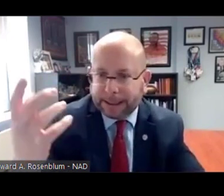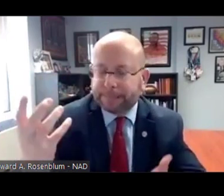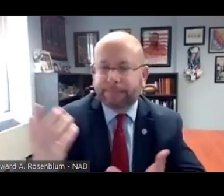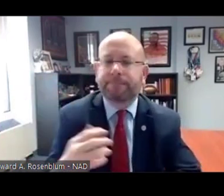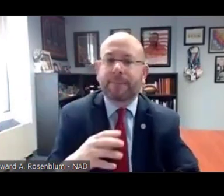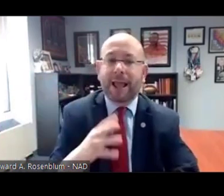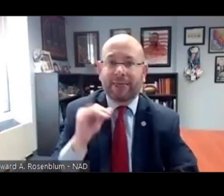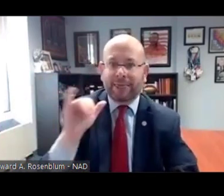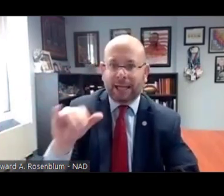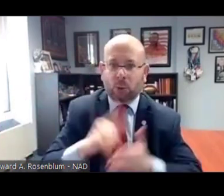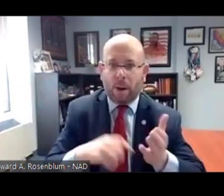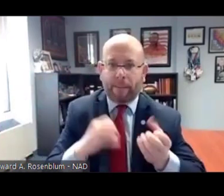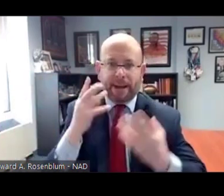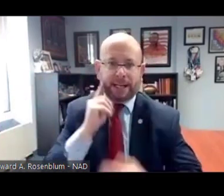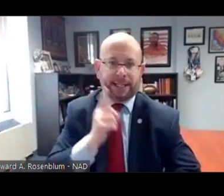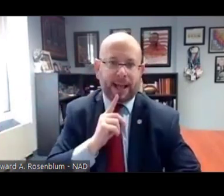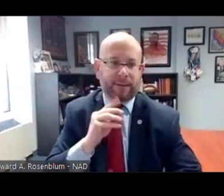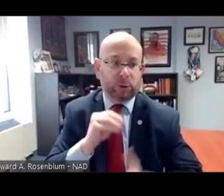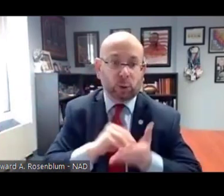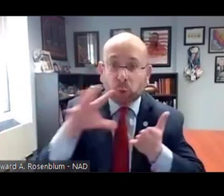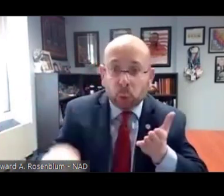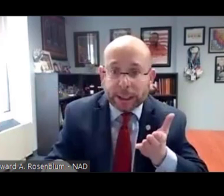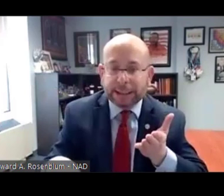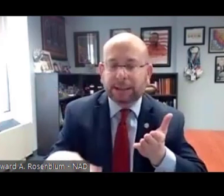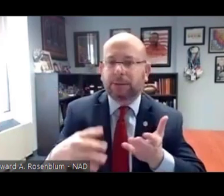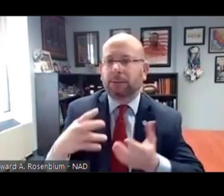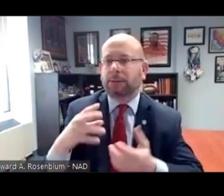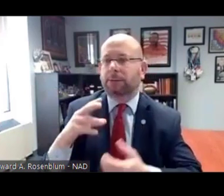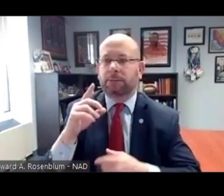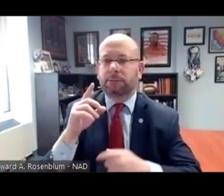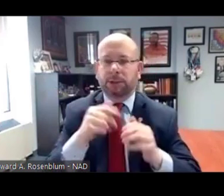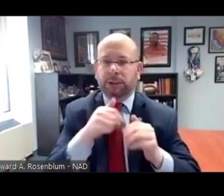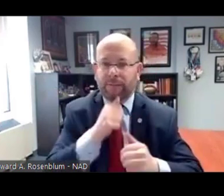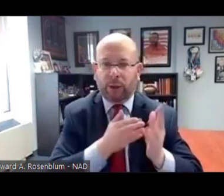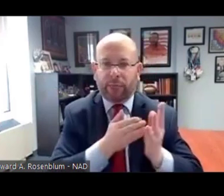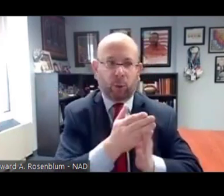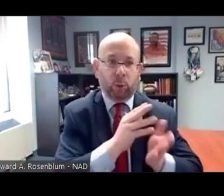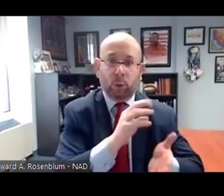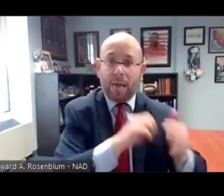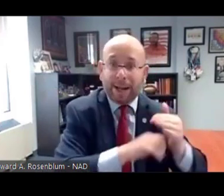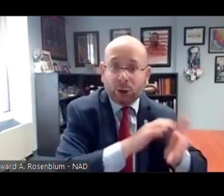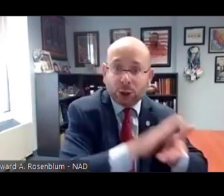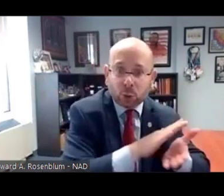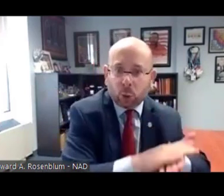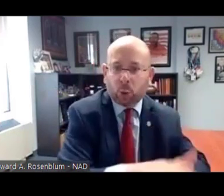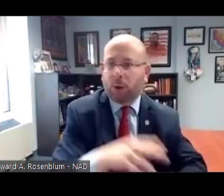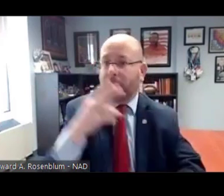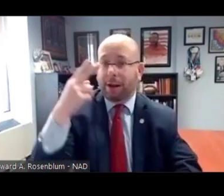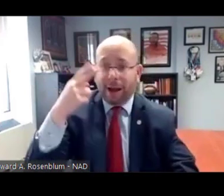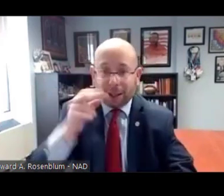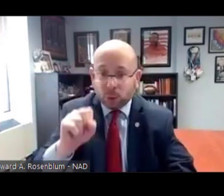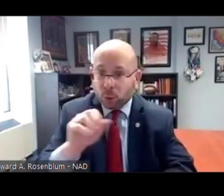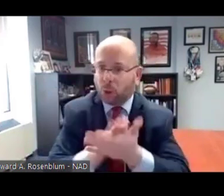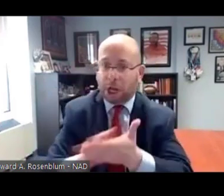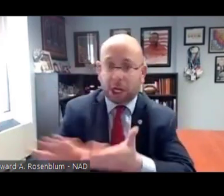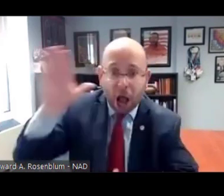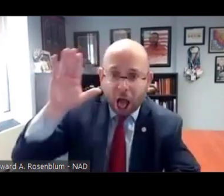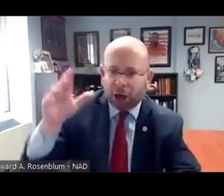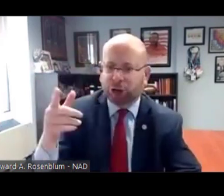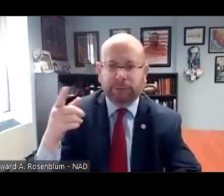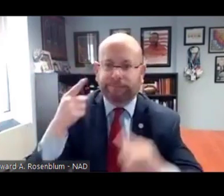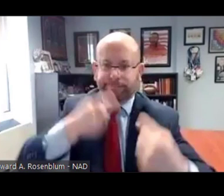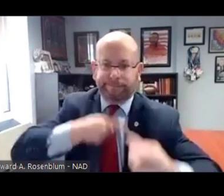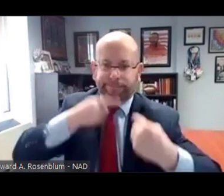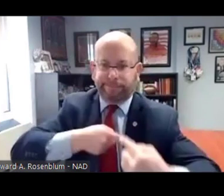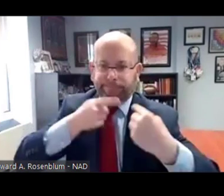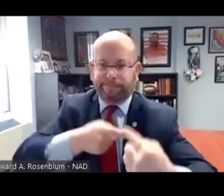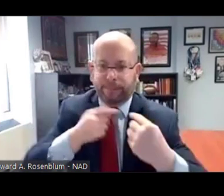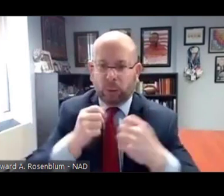which is what many Deaf students, in particular, are going through in high schools and postsecondary education.